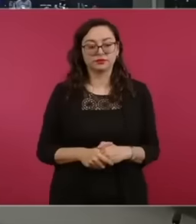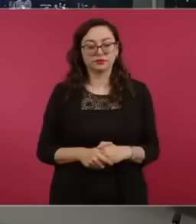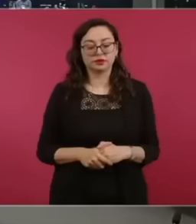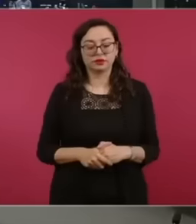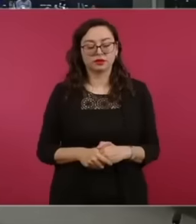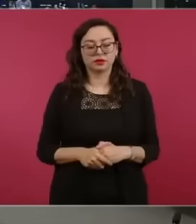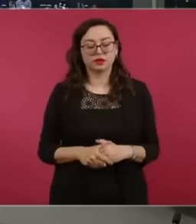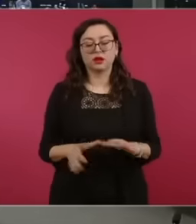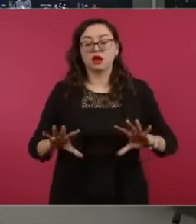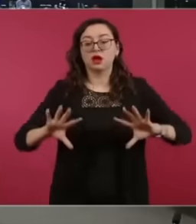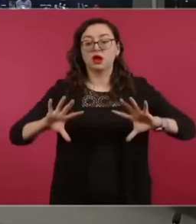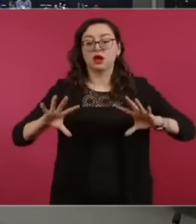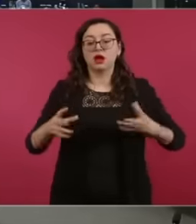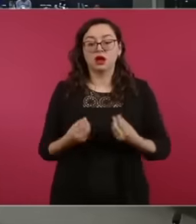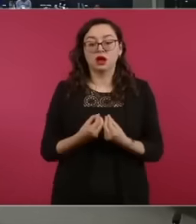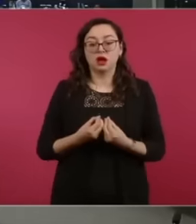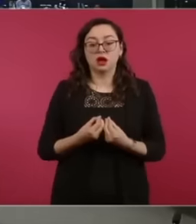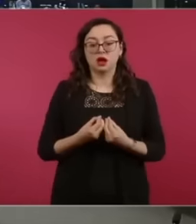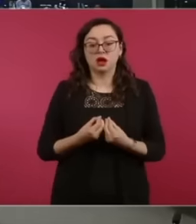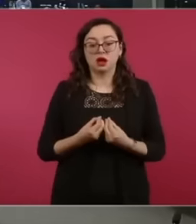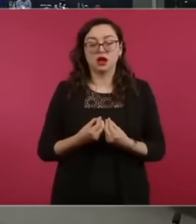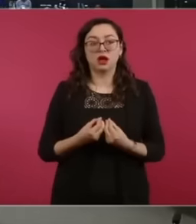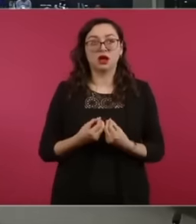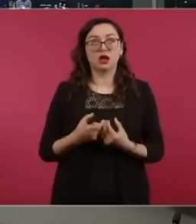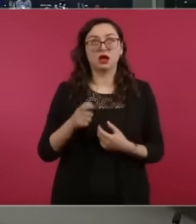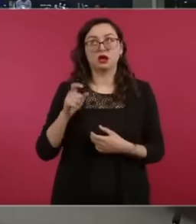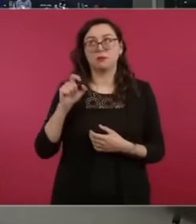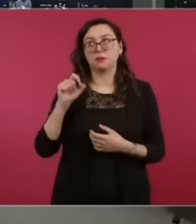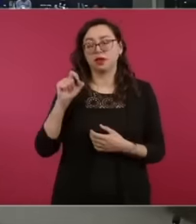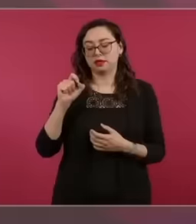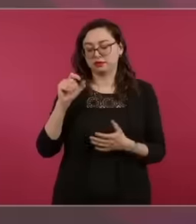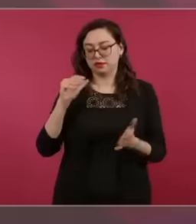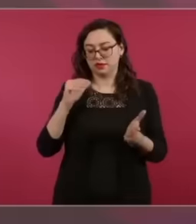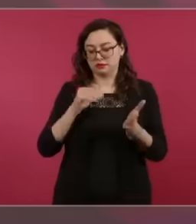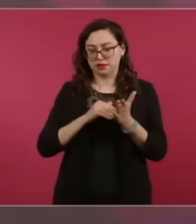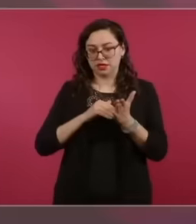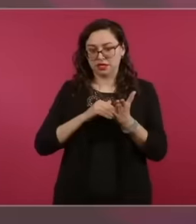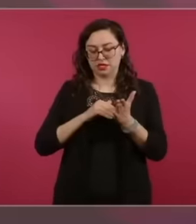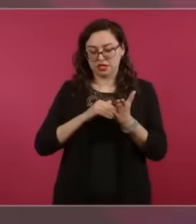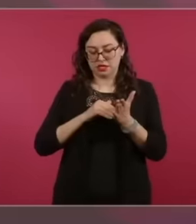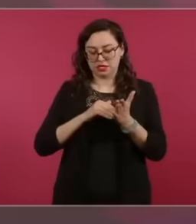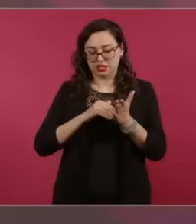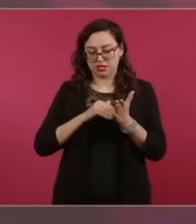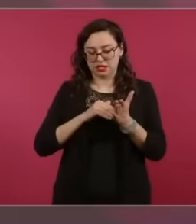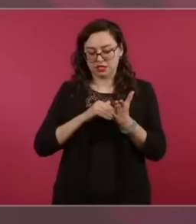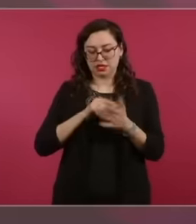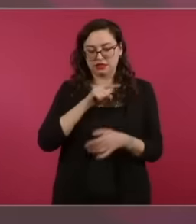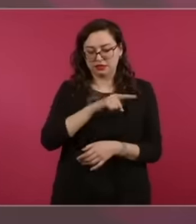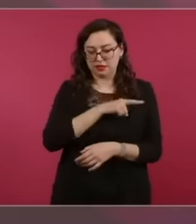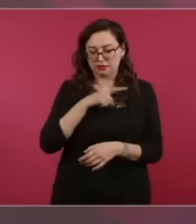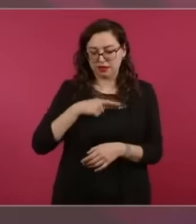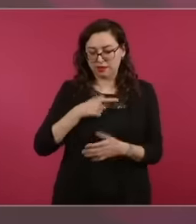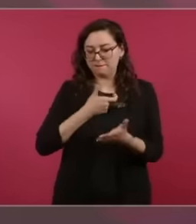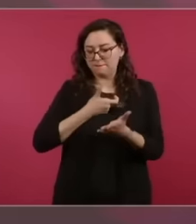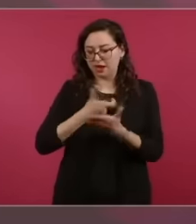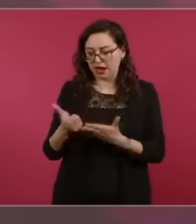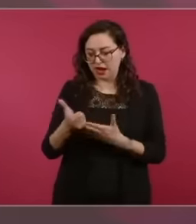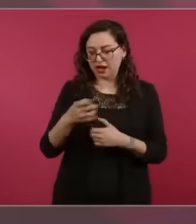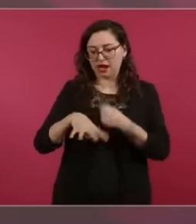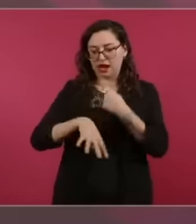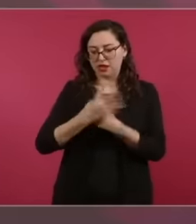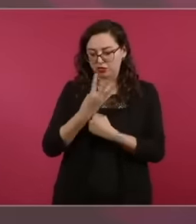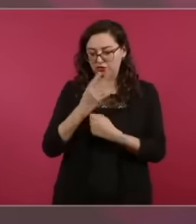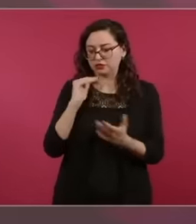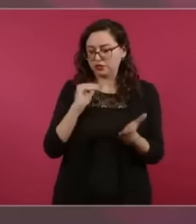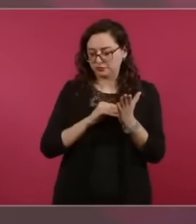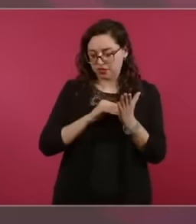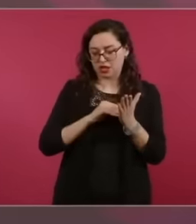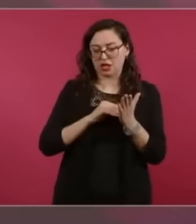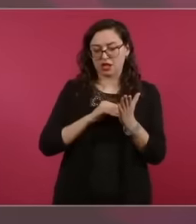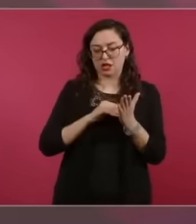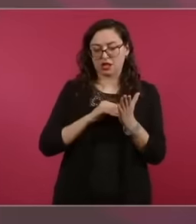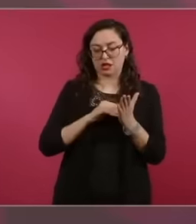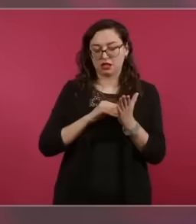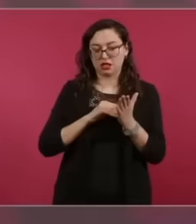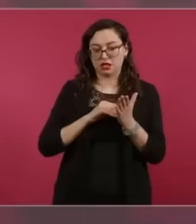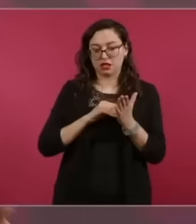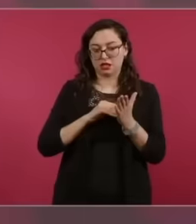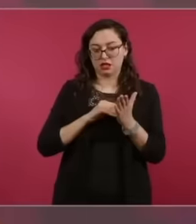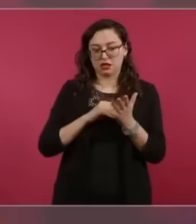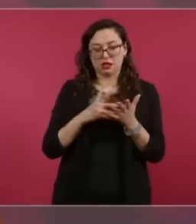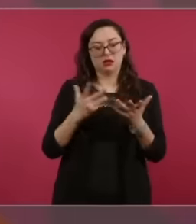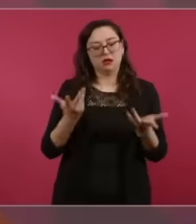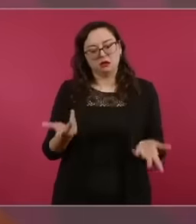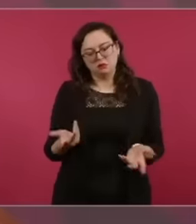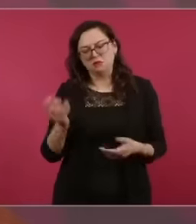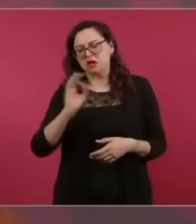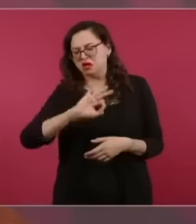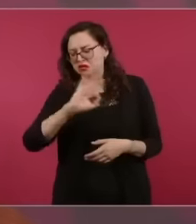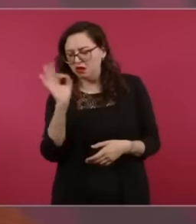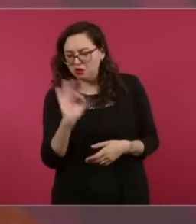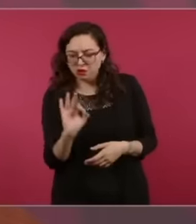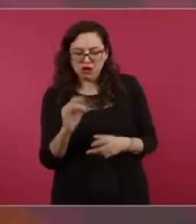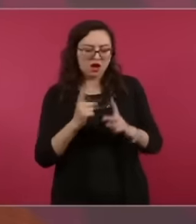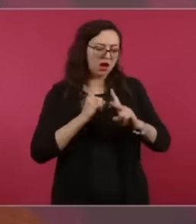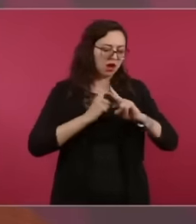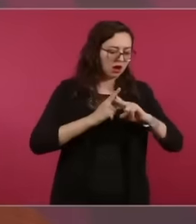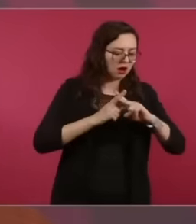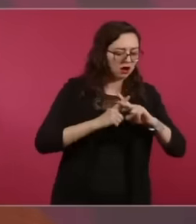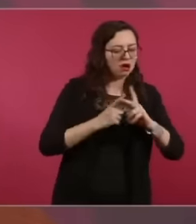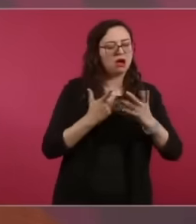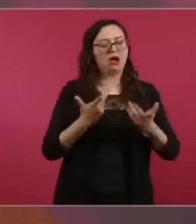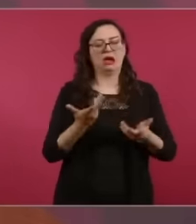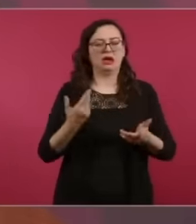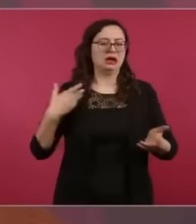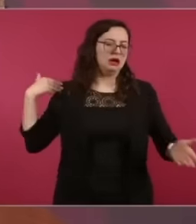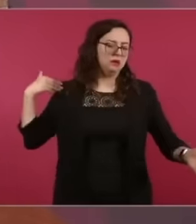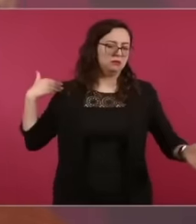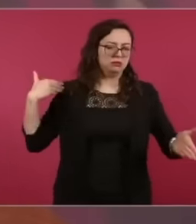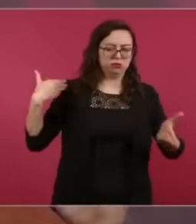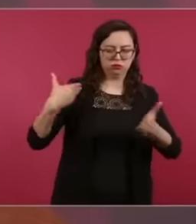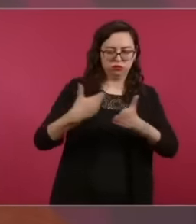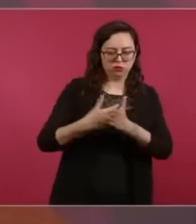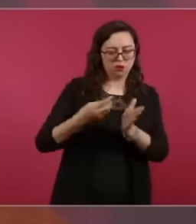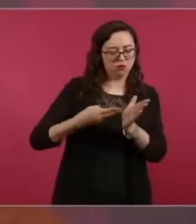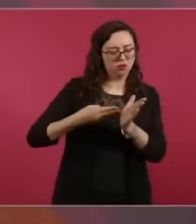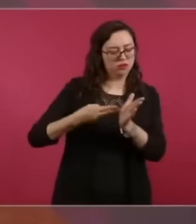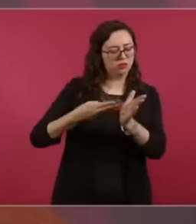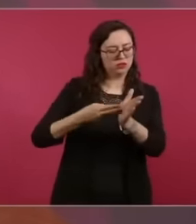of the total of the 20,000 at that time there were 14 there were 14 left and this one with deductions for surcharges fines